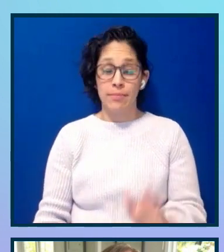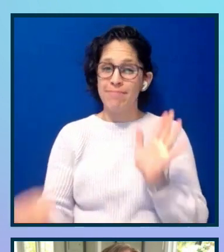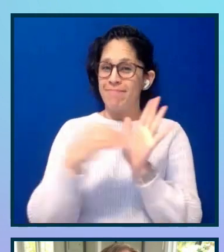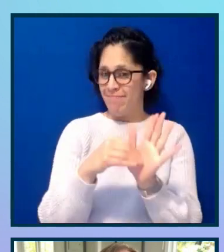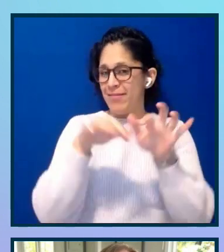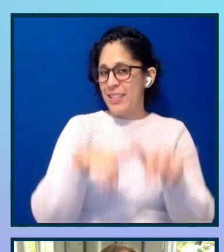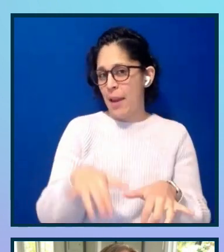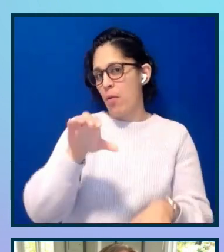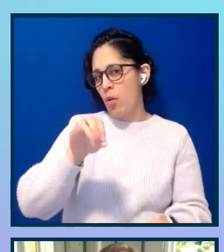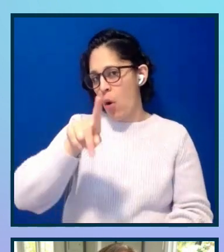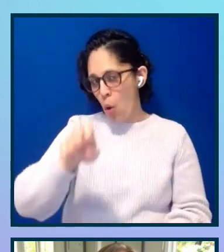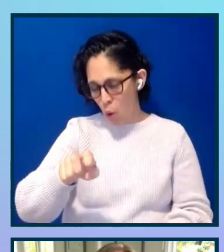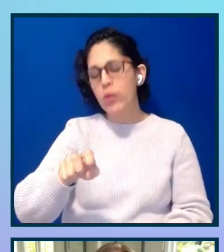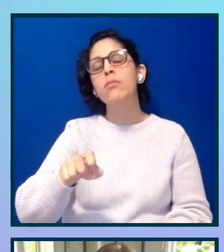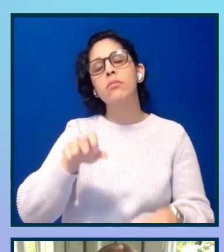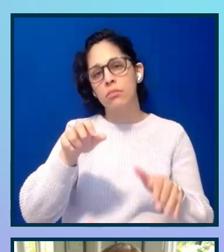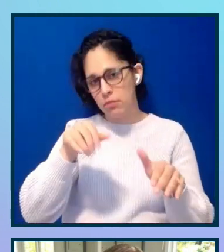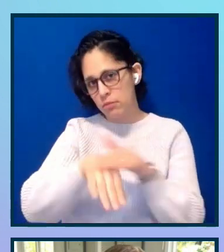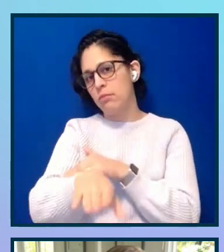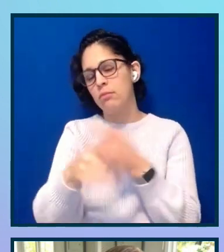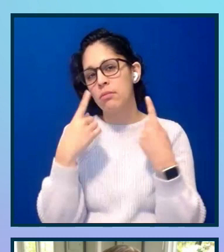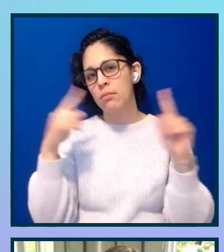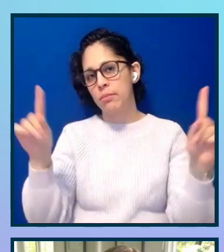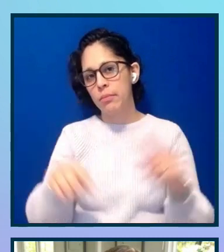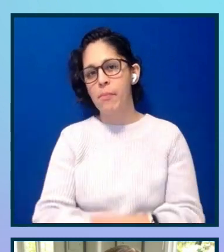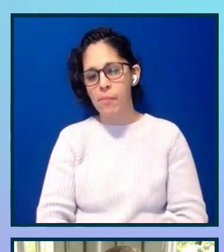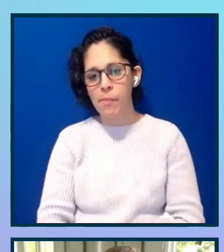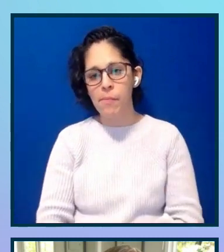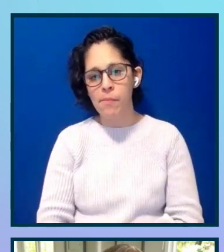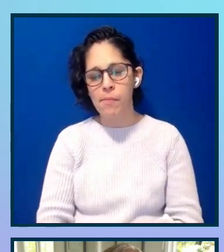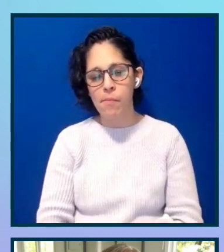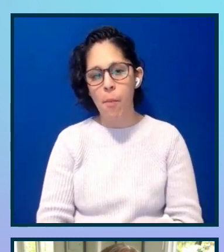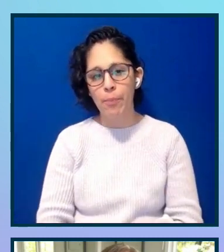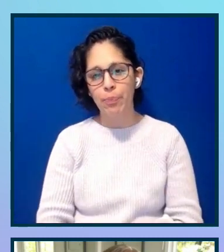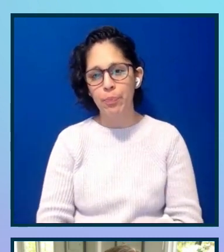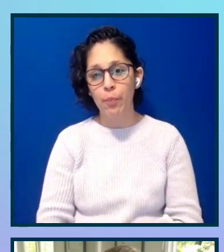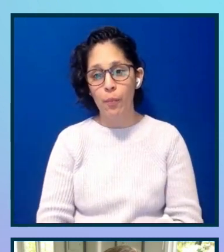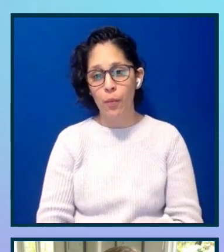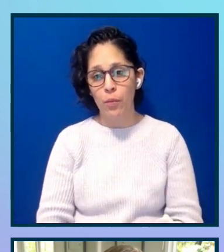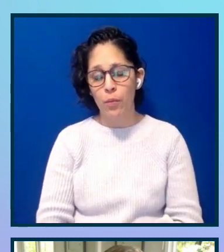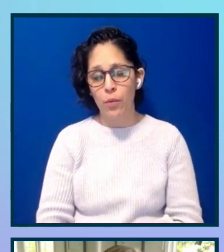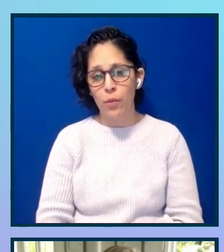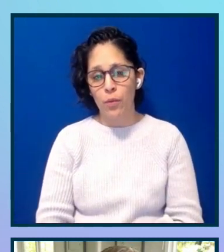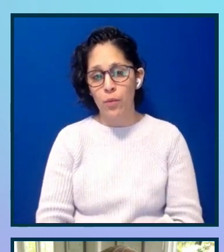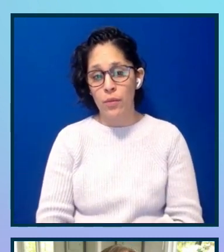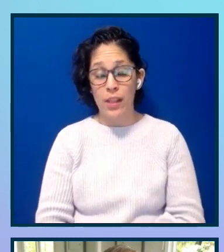and then you'll finally log in and then you'll be able to get your hands on some artistic galleries